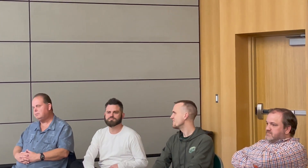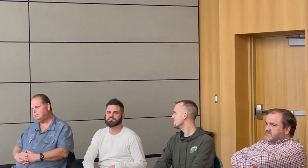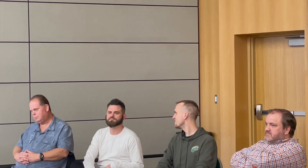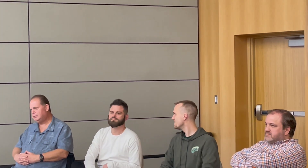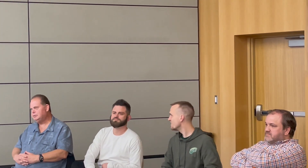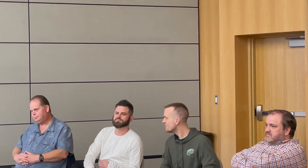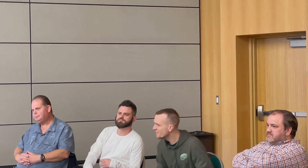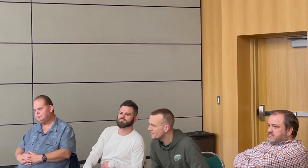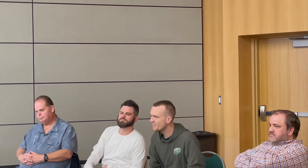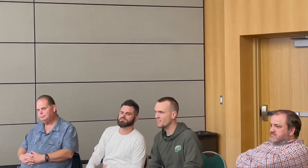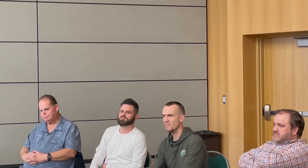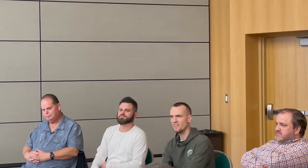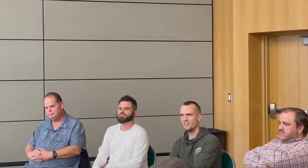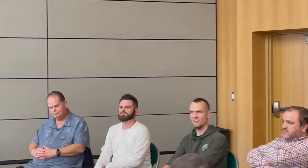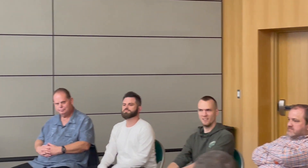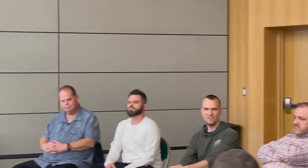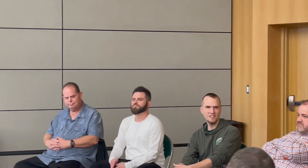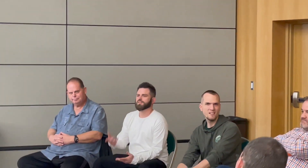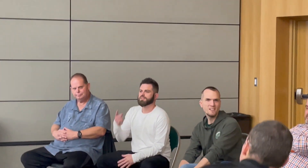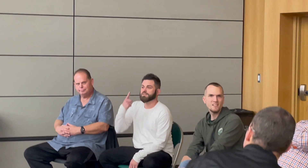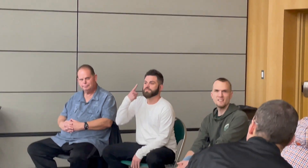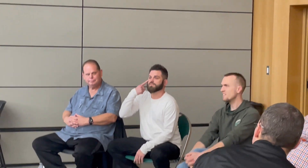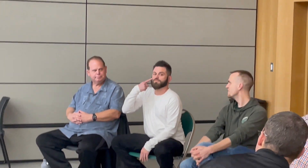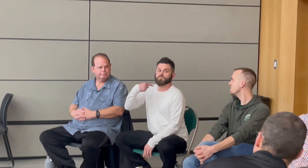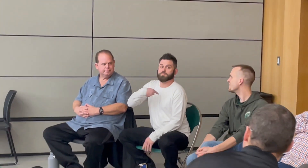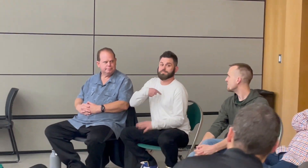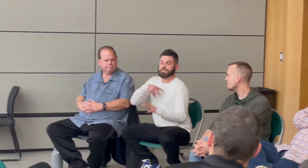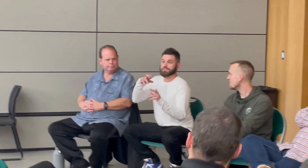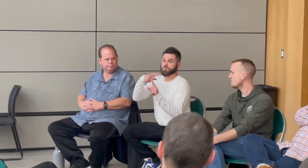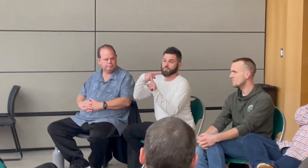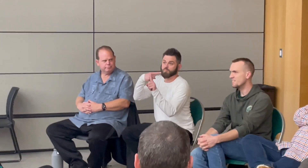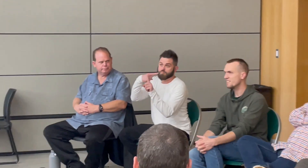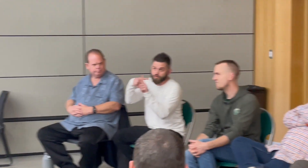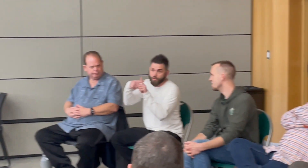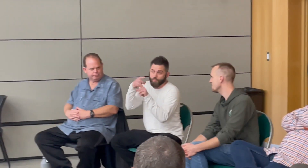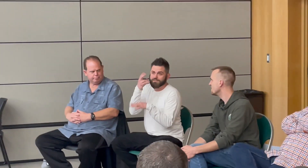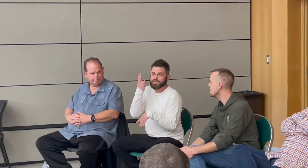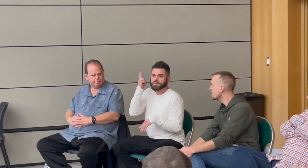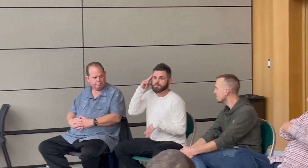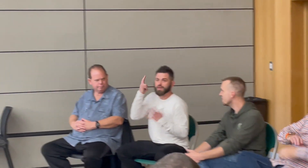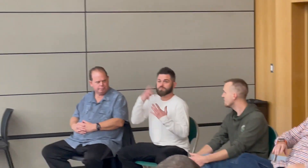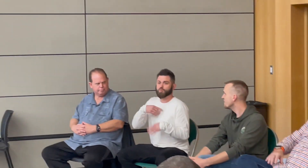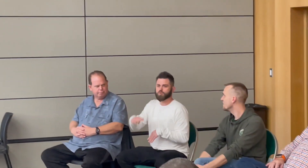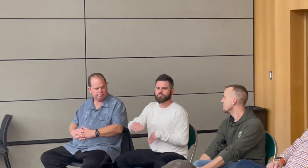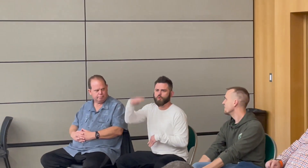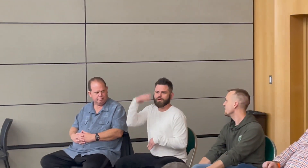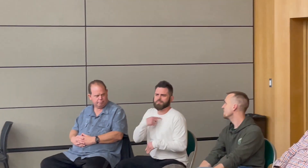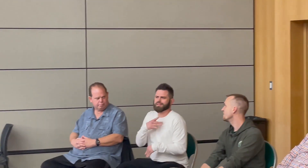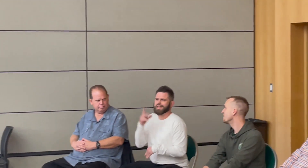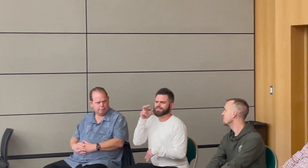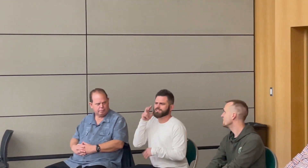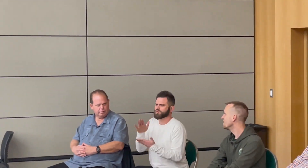it will likely turn out to be harmful this is Johnny a pro of an implant for me is that when